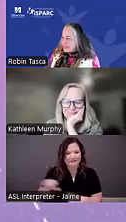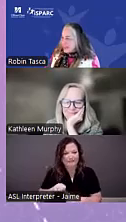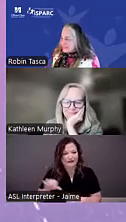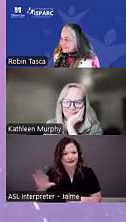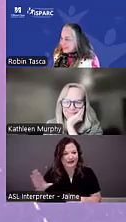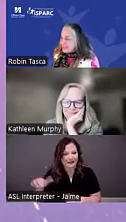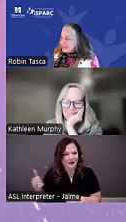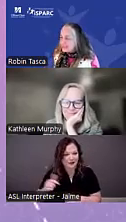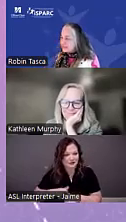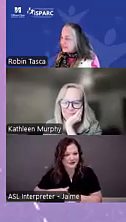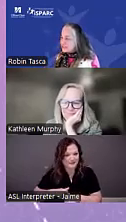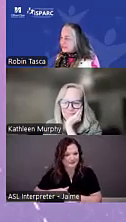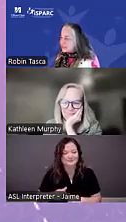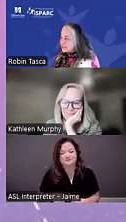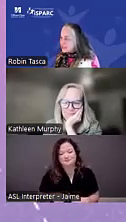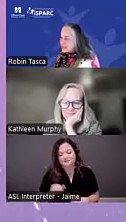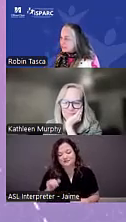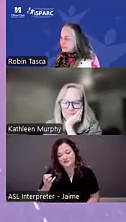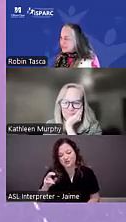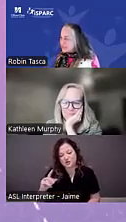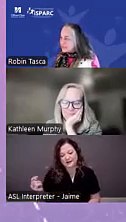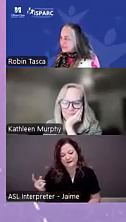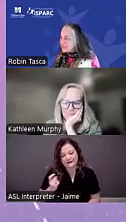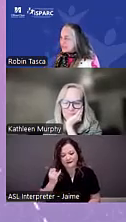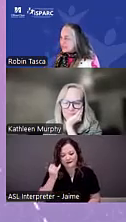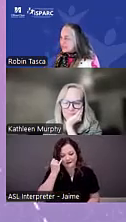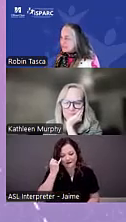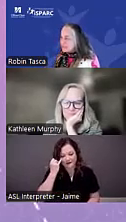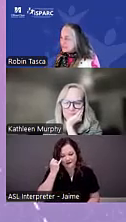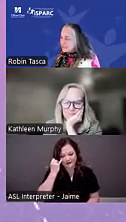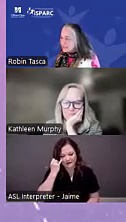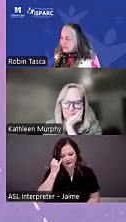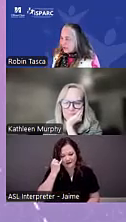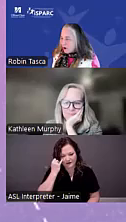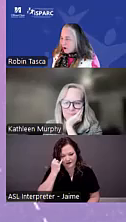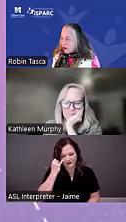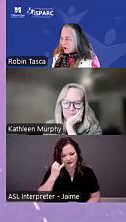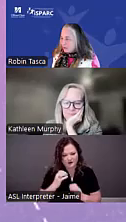Janet did ask, "Is there an issue with text presented in tables still a problem?